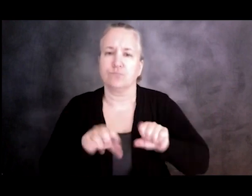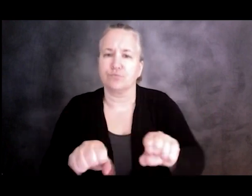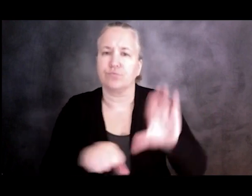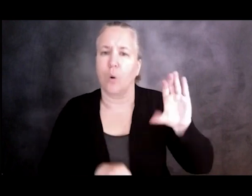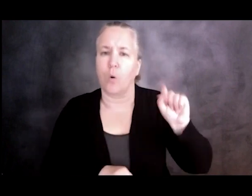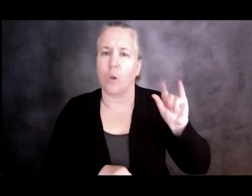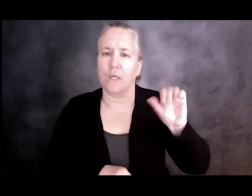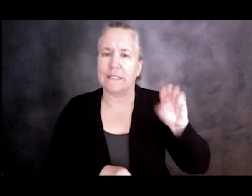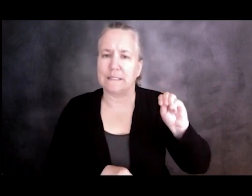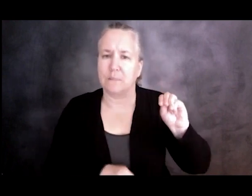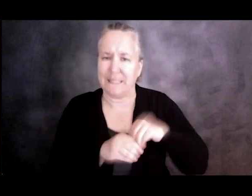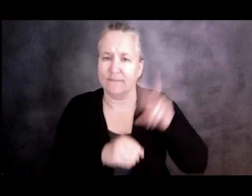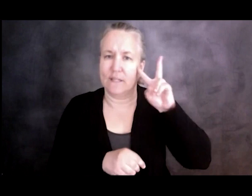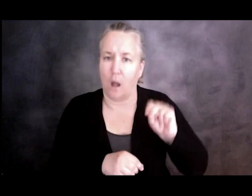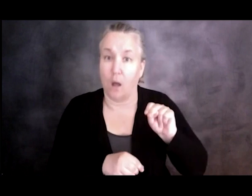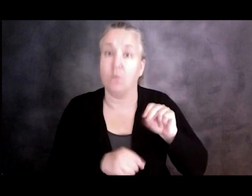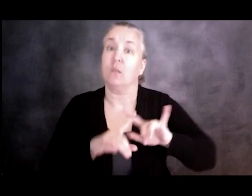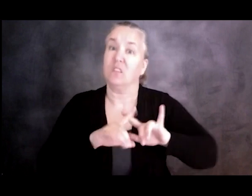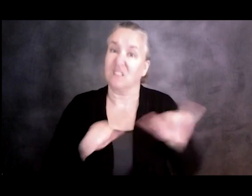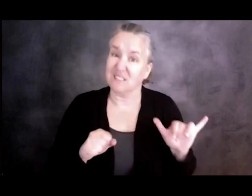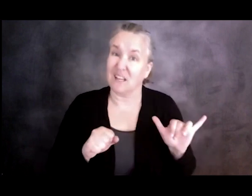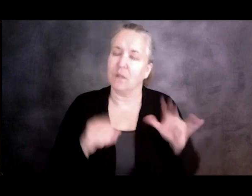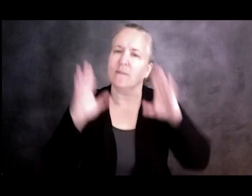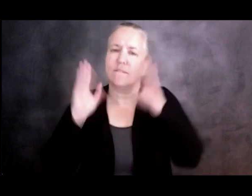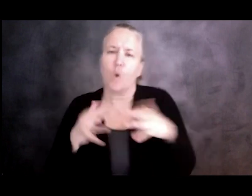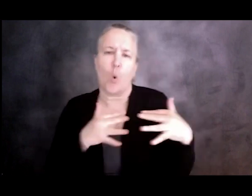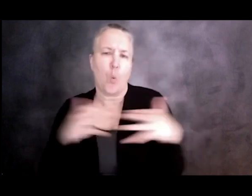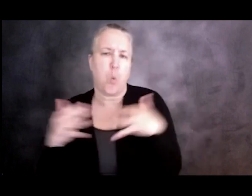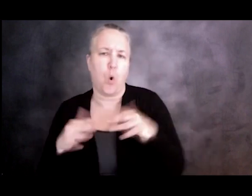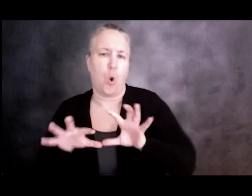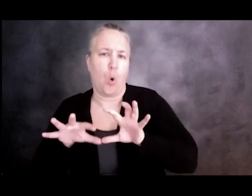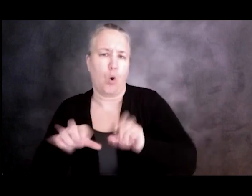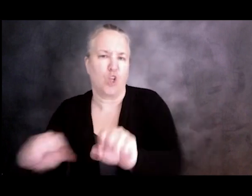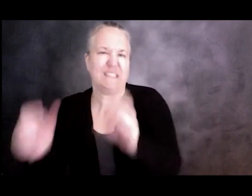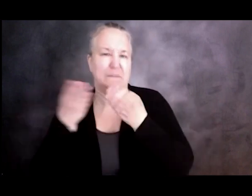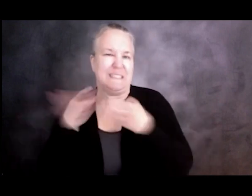But in my mind, these are also novels about war and colonialism in general.